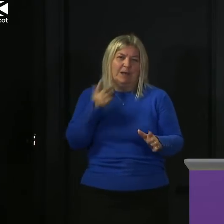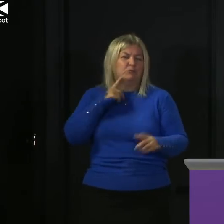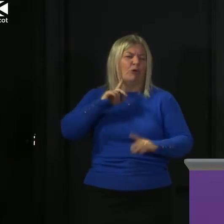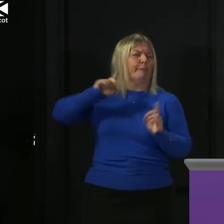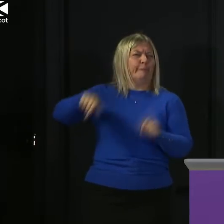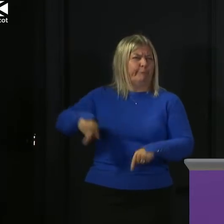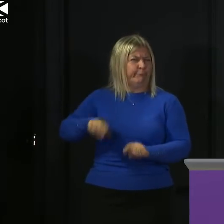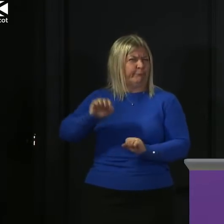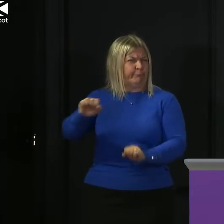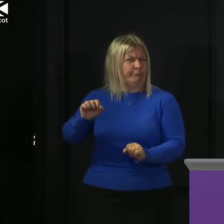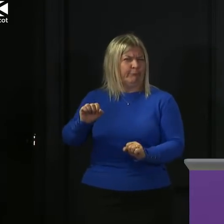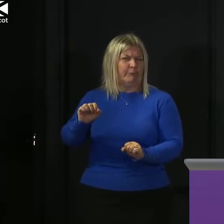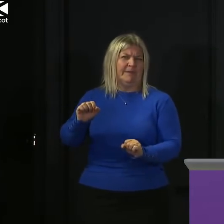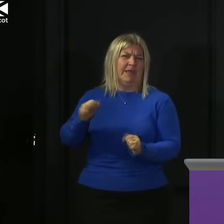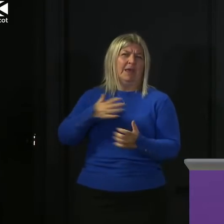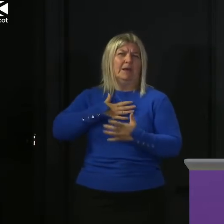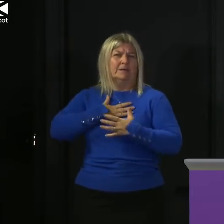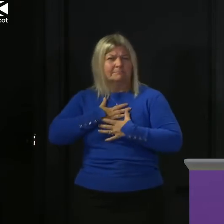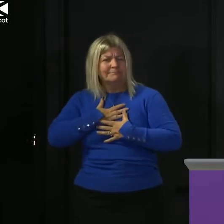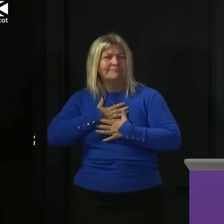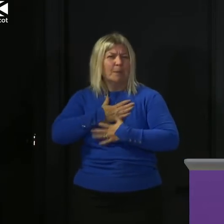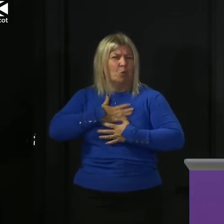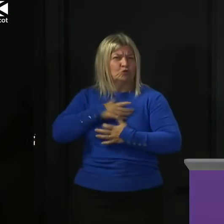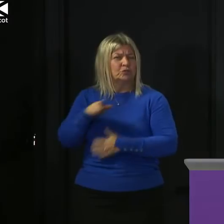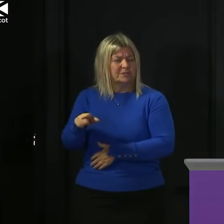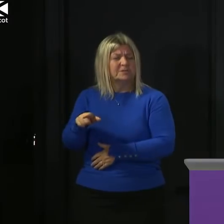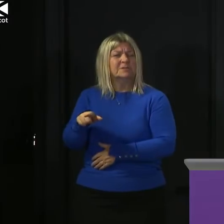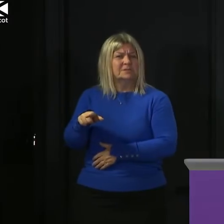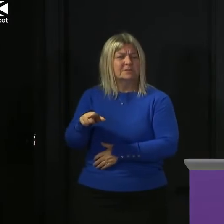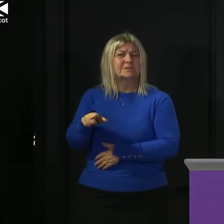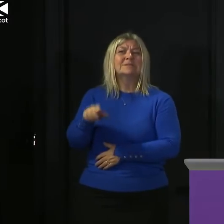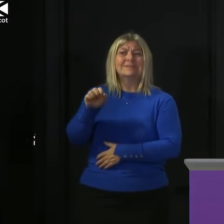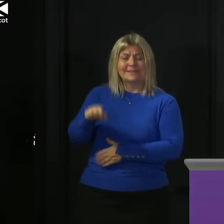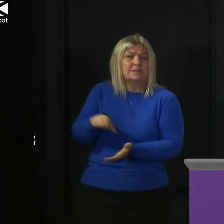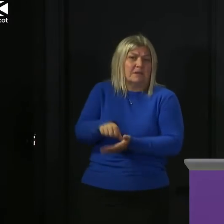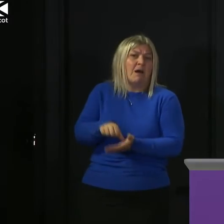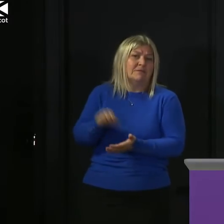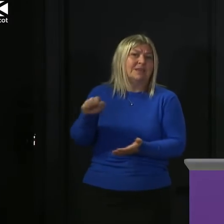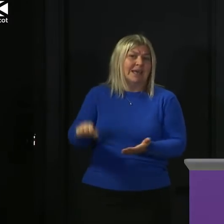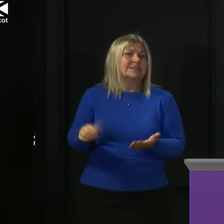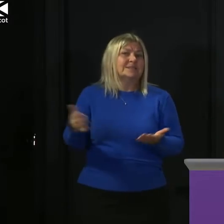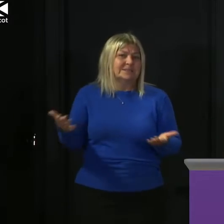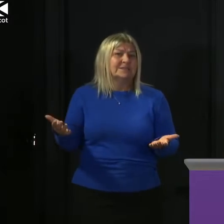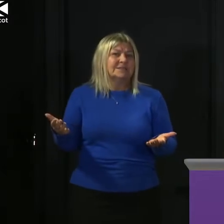upsetting and inconvenient it is not to have that in the same form as before. But we're all